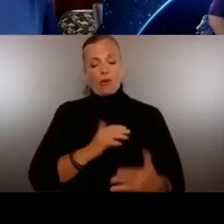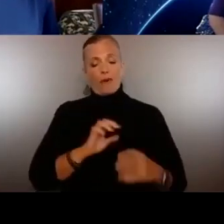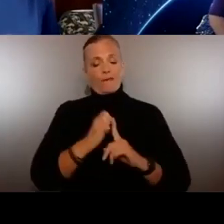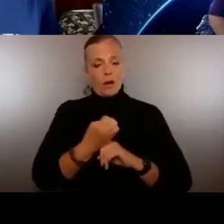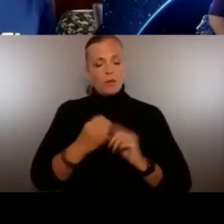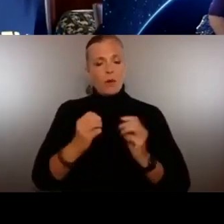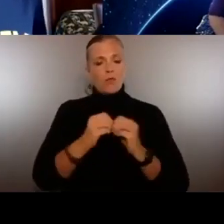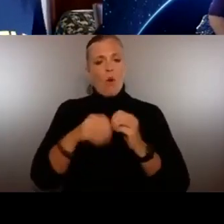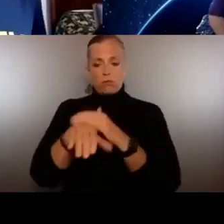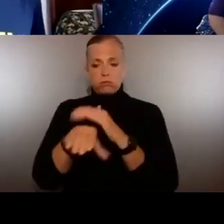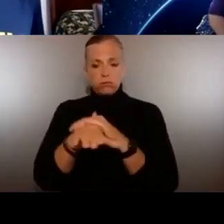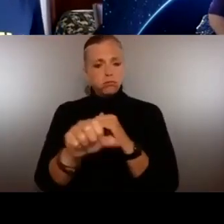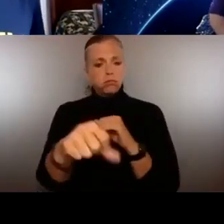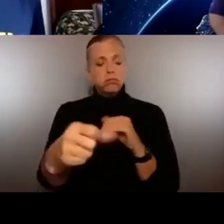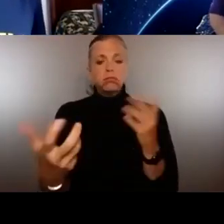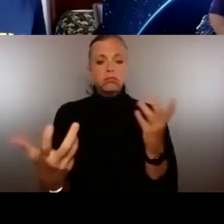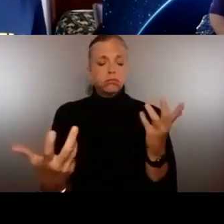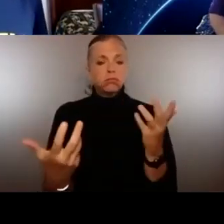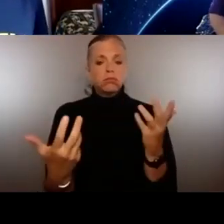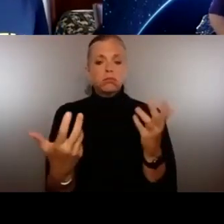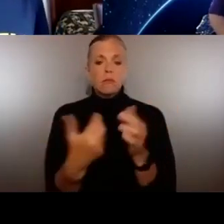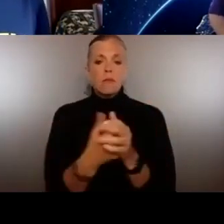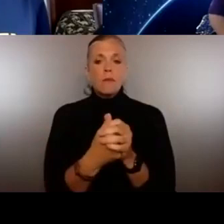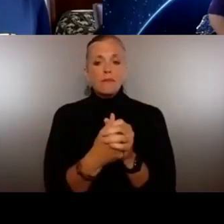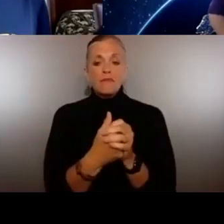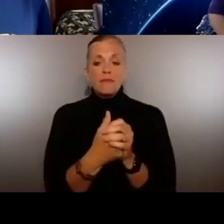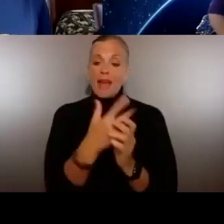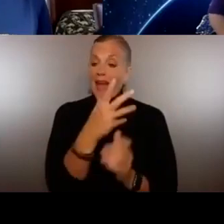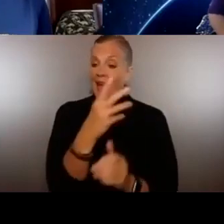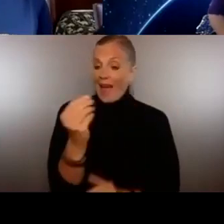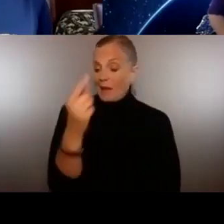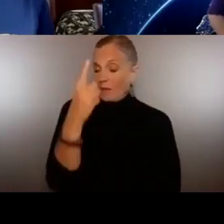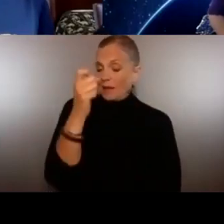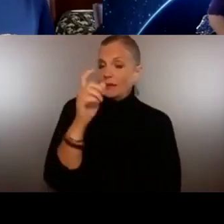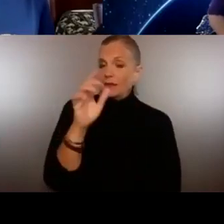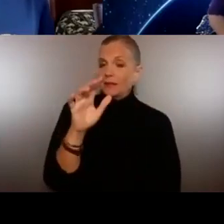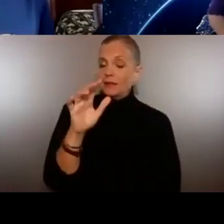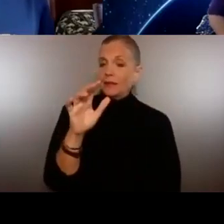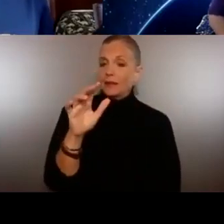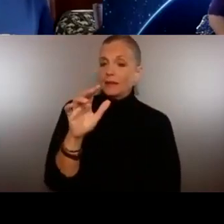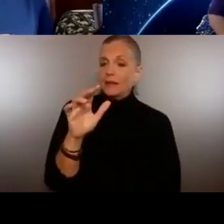and because the administration of the camp